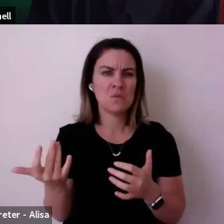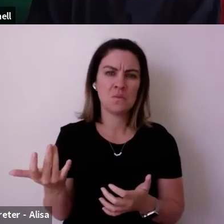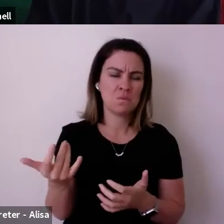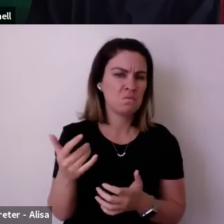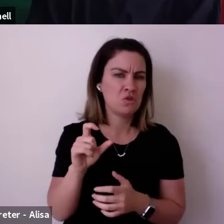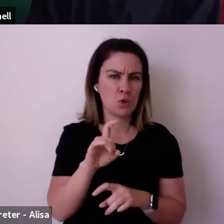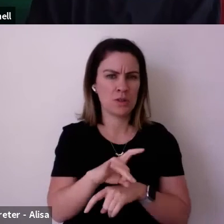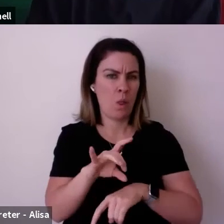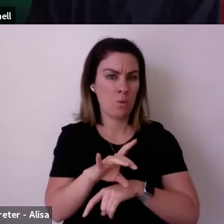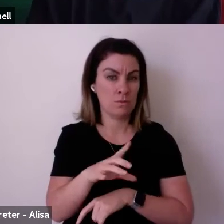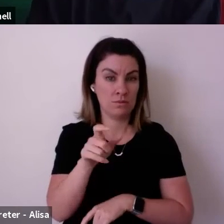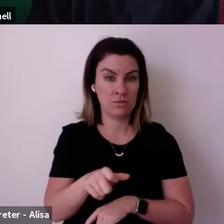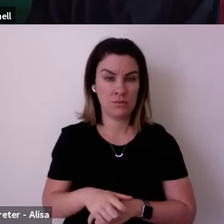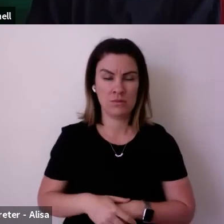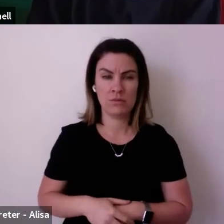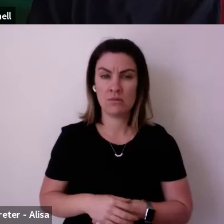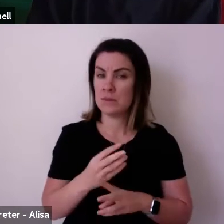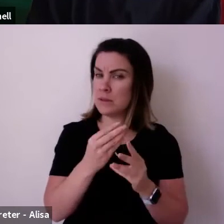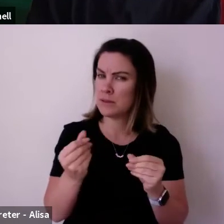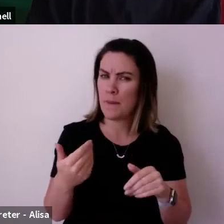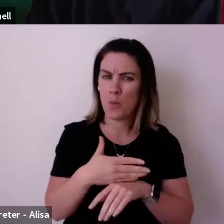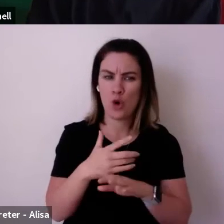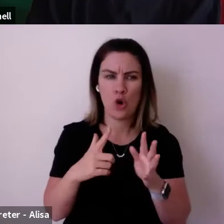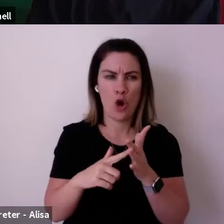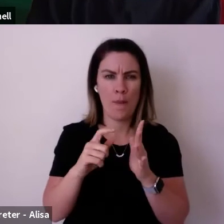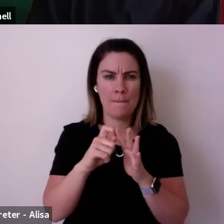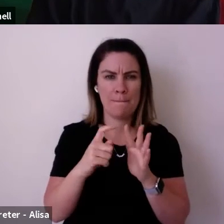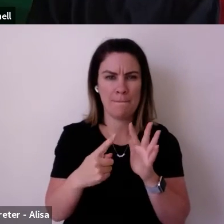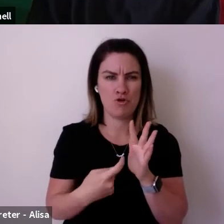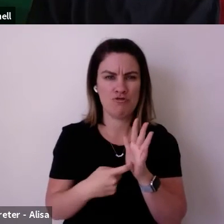And working as operation coordinators, the one I've made a note was working at a steel